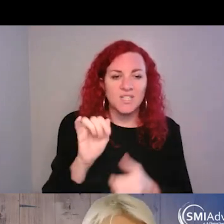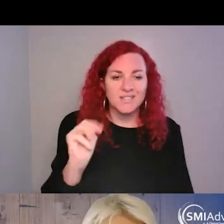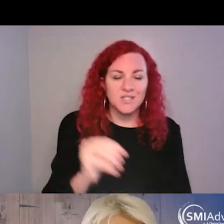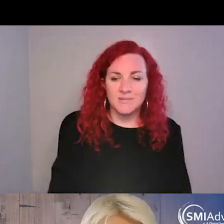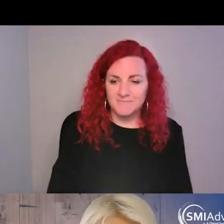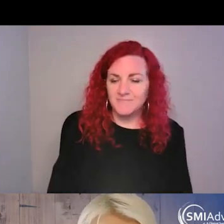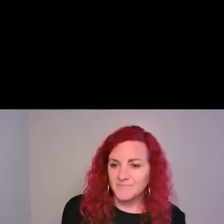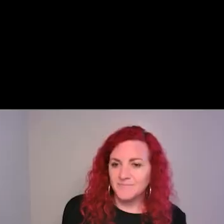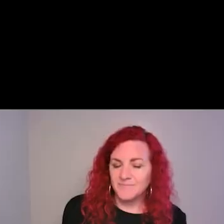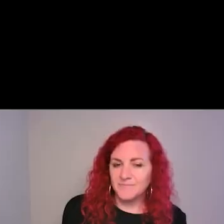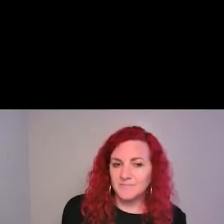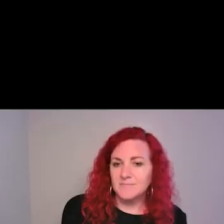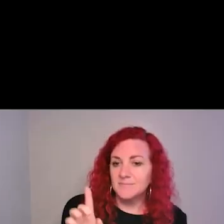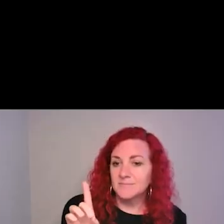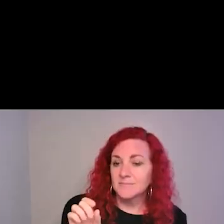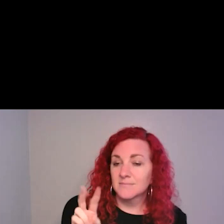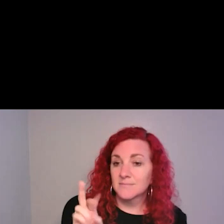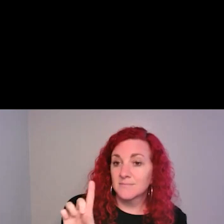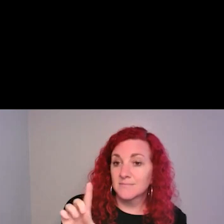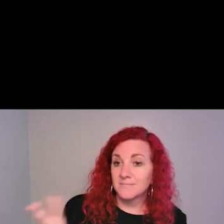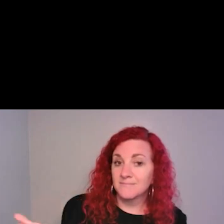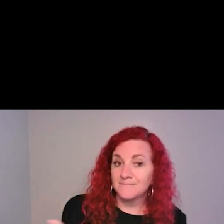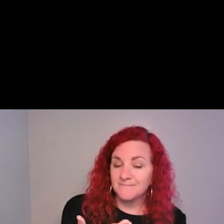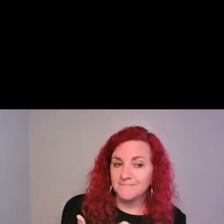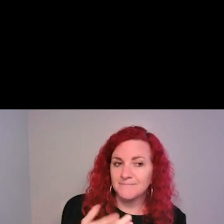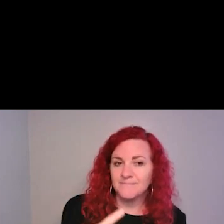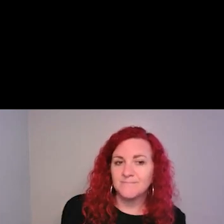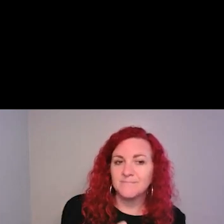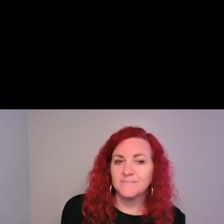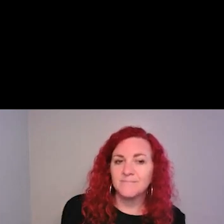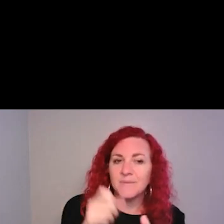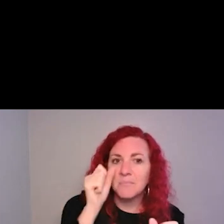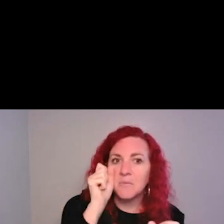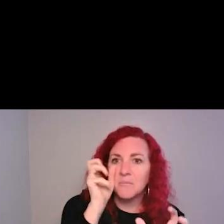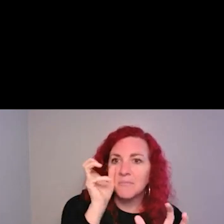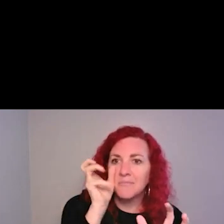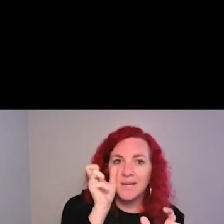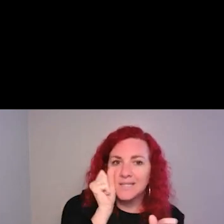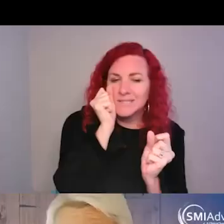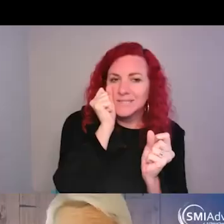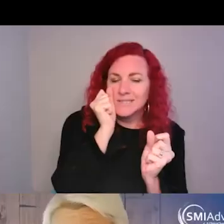SO DAVID, TALK TO US ABOUT THIS AMAZING EXPERIENCE THAT YOU HAVE